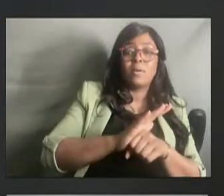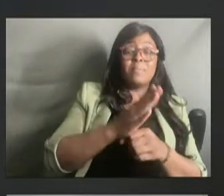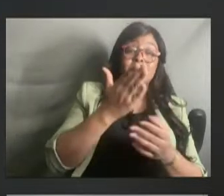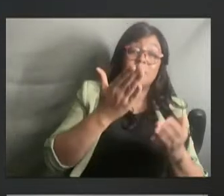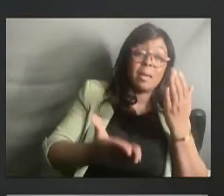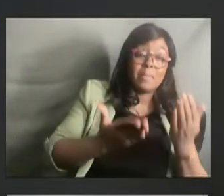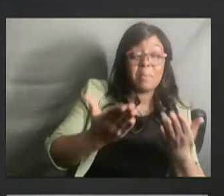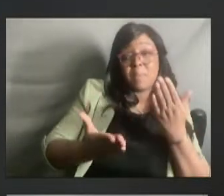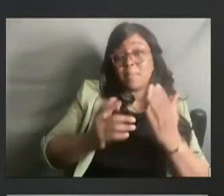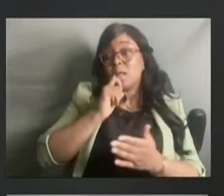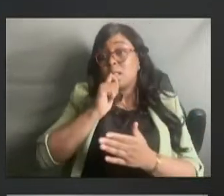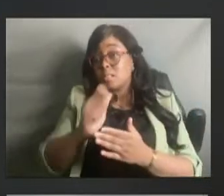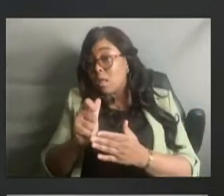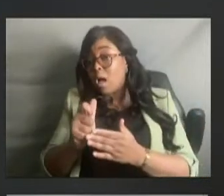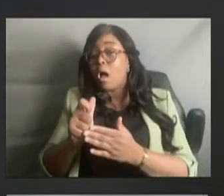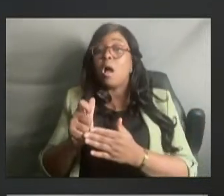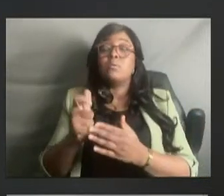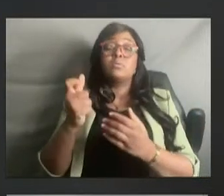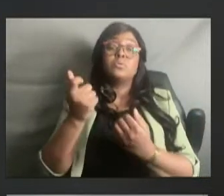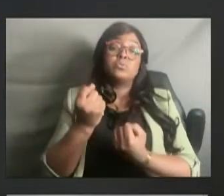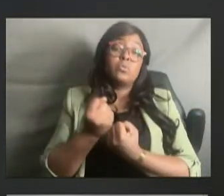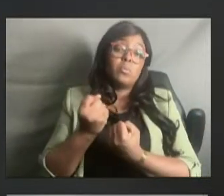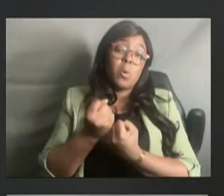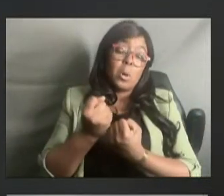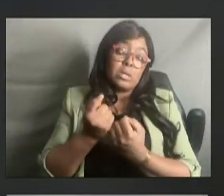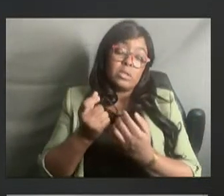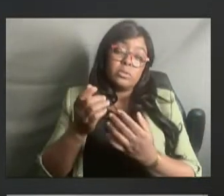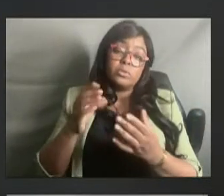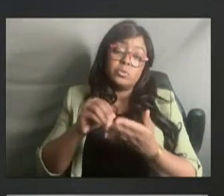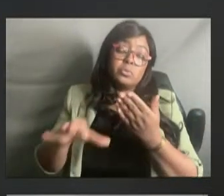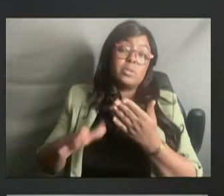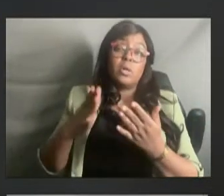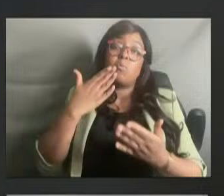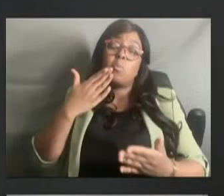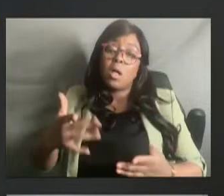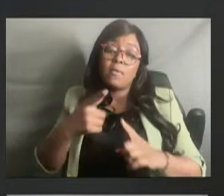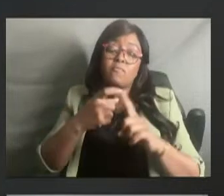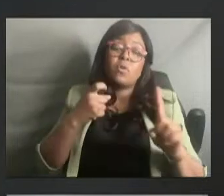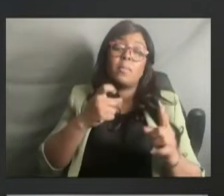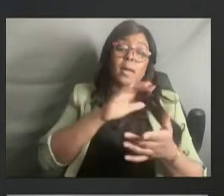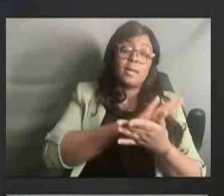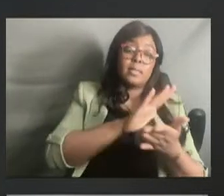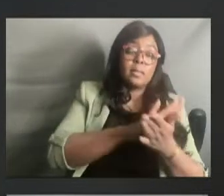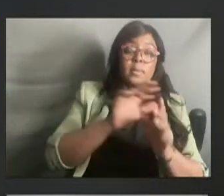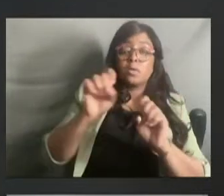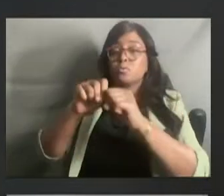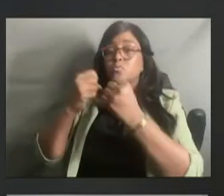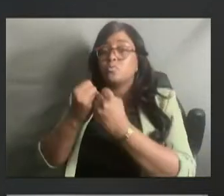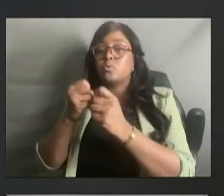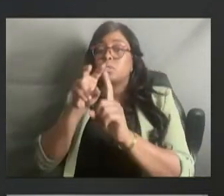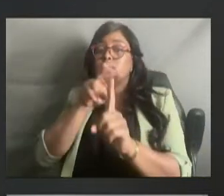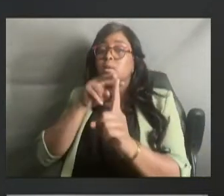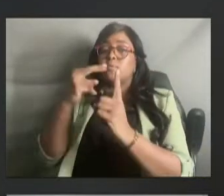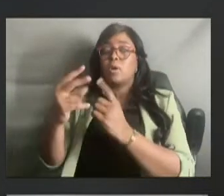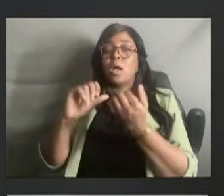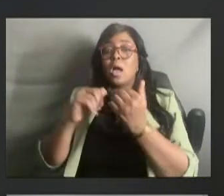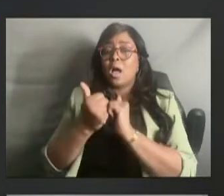things that we've put in place post pandemic that may or may not have served our students